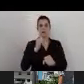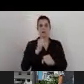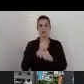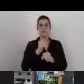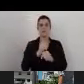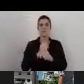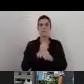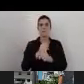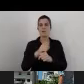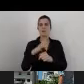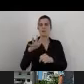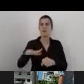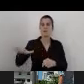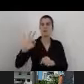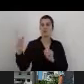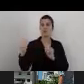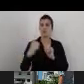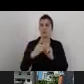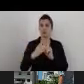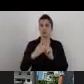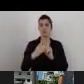almost a decade ago,